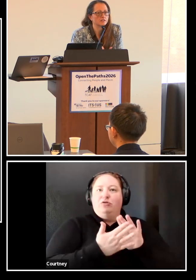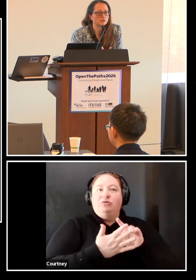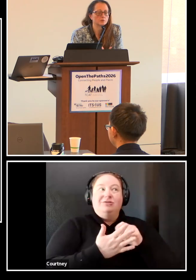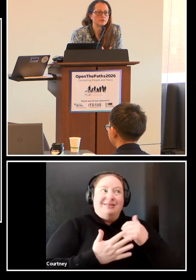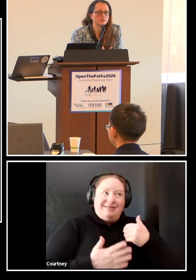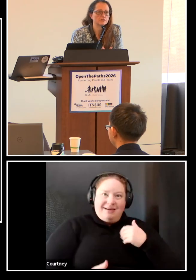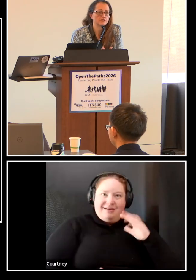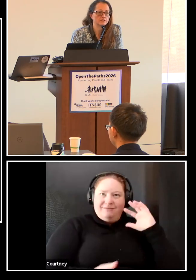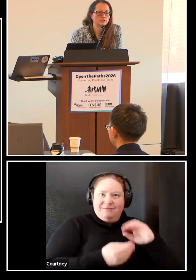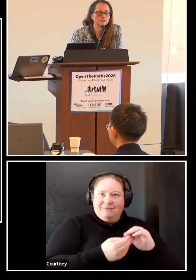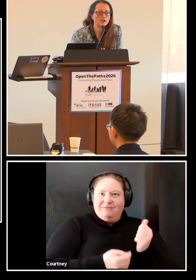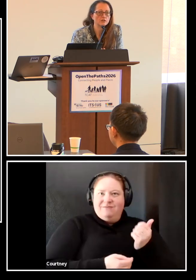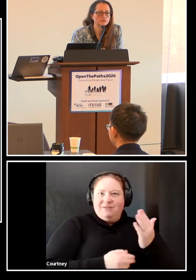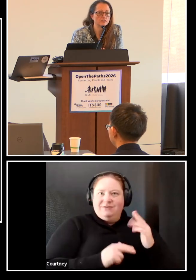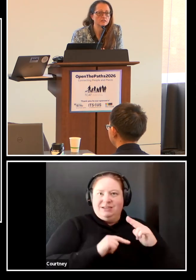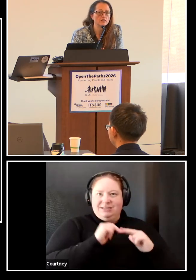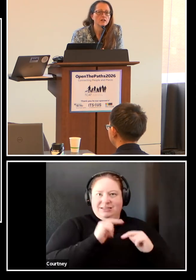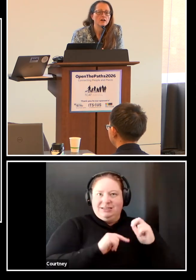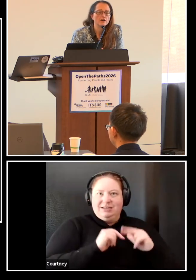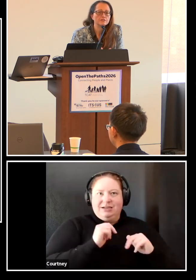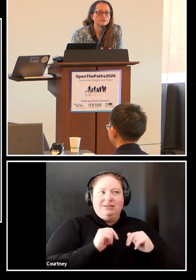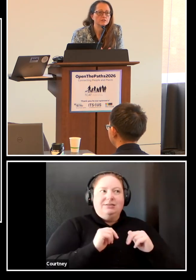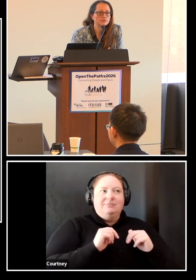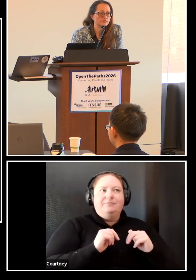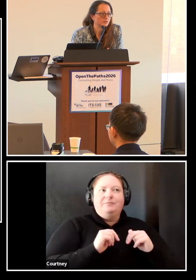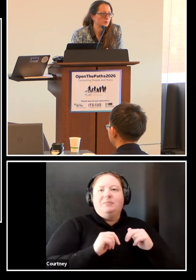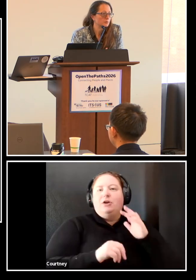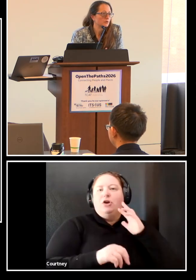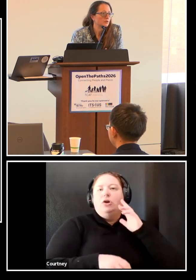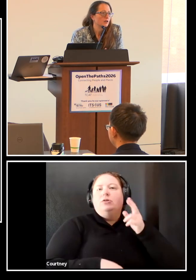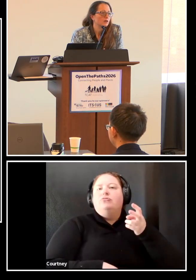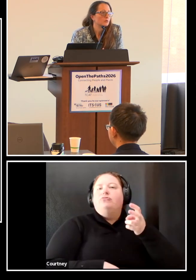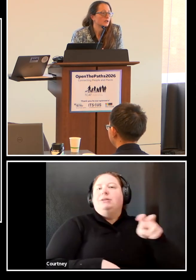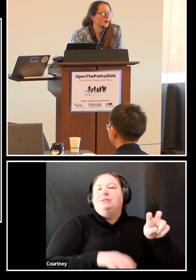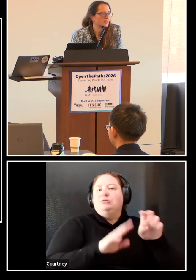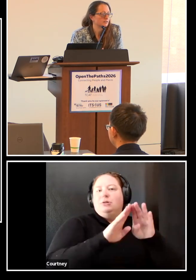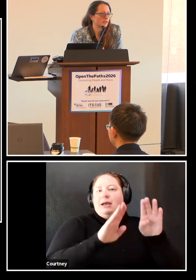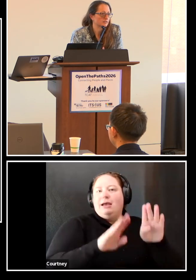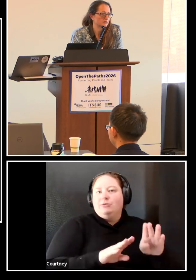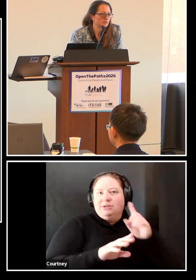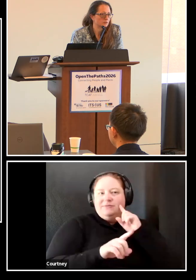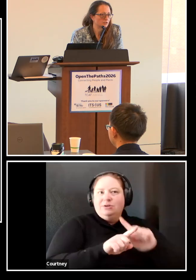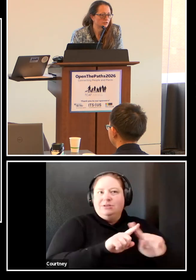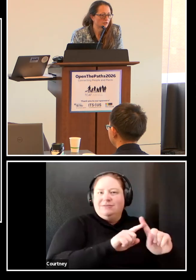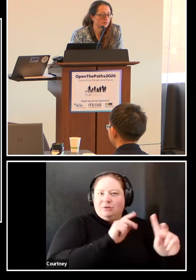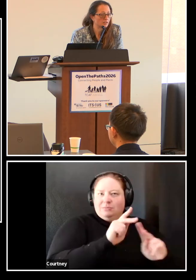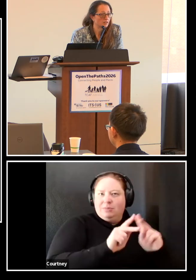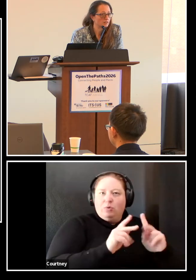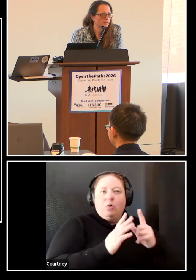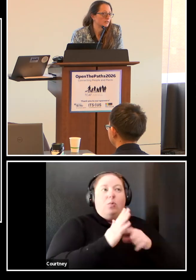incorporate transitional housing for different people, what kind of access and reach are they